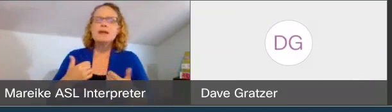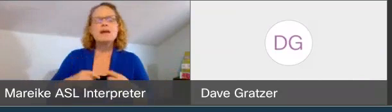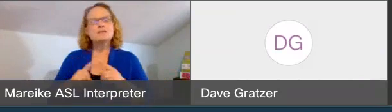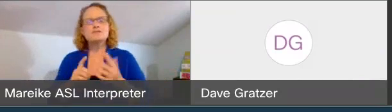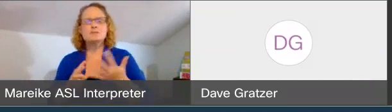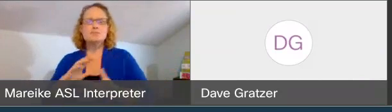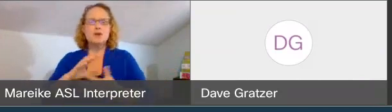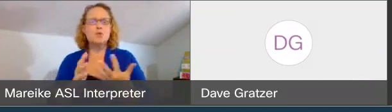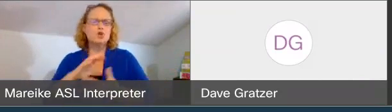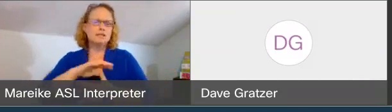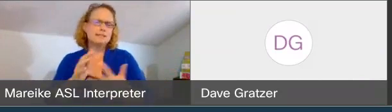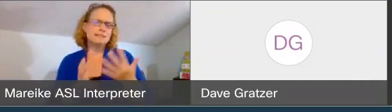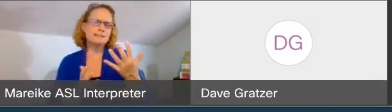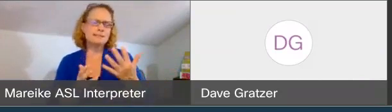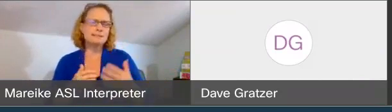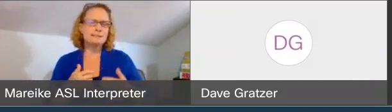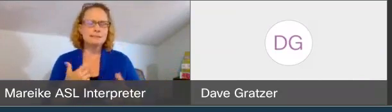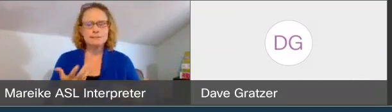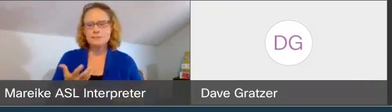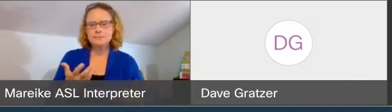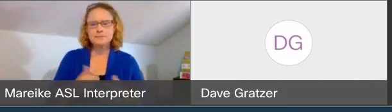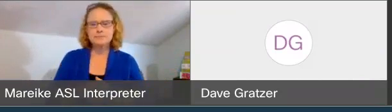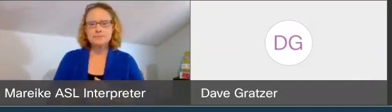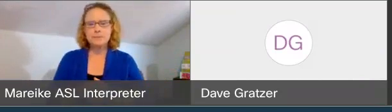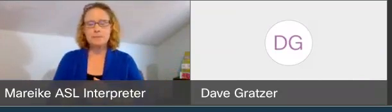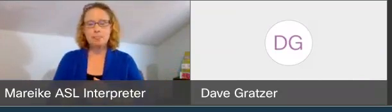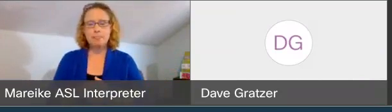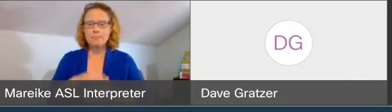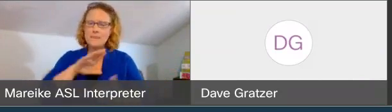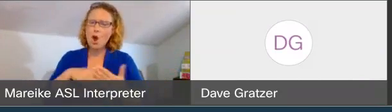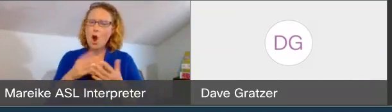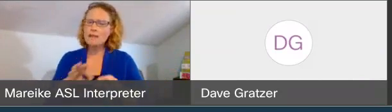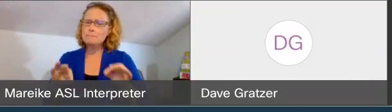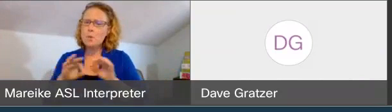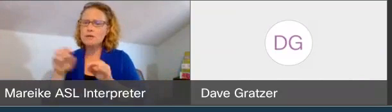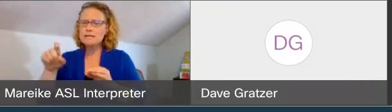think that neither one is important, but we really need to meet people where they are.